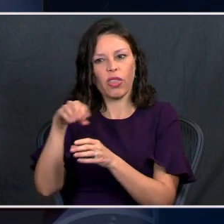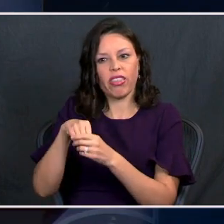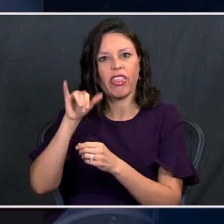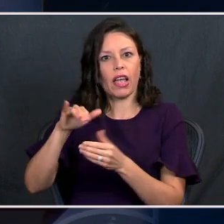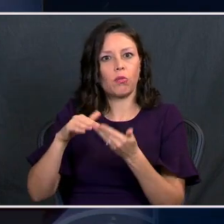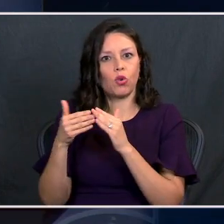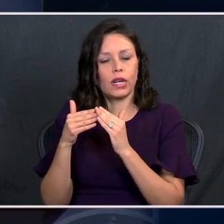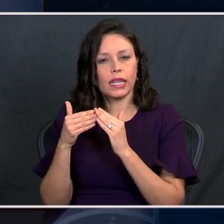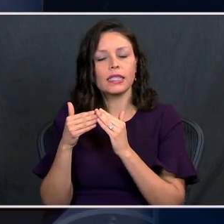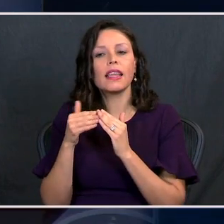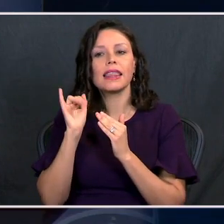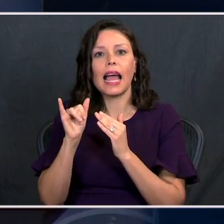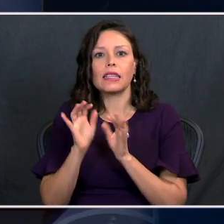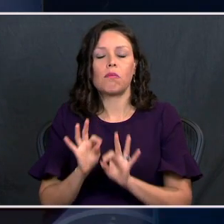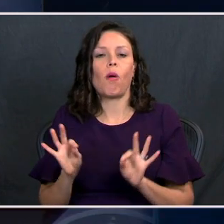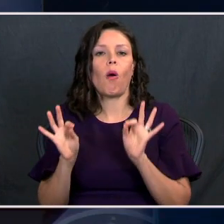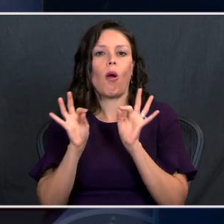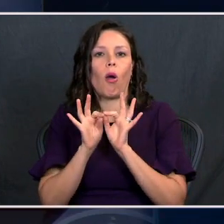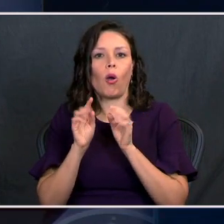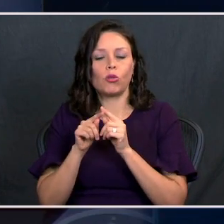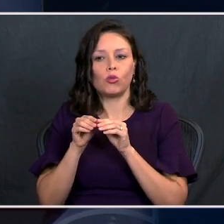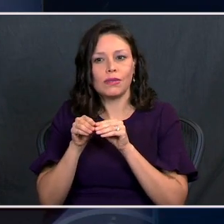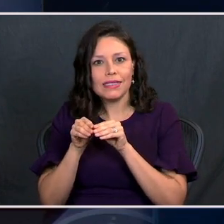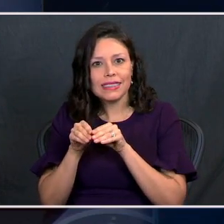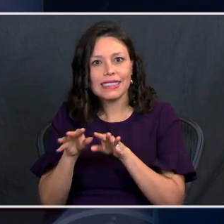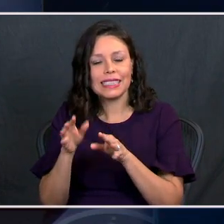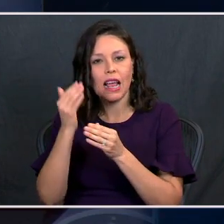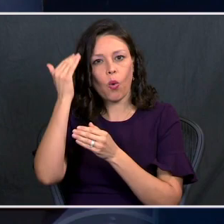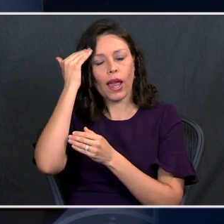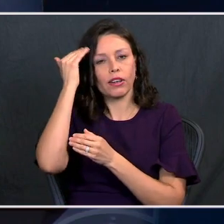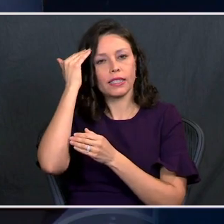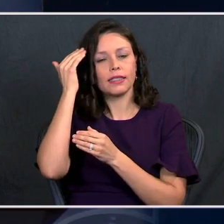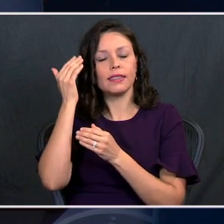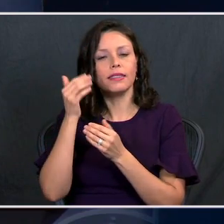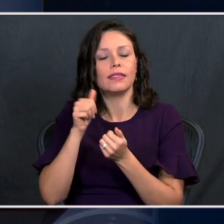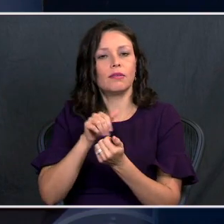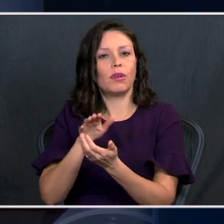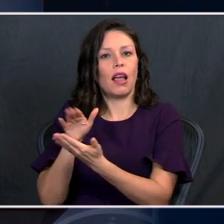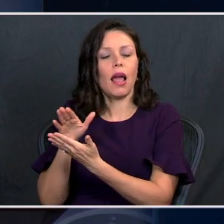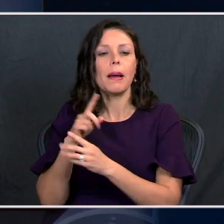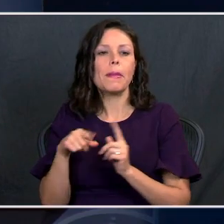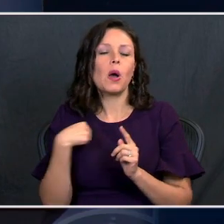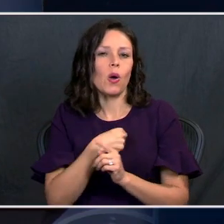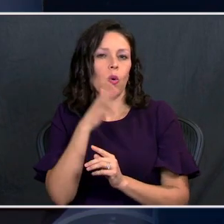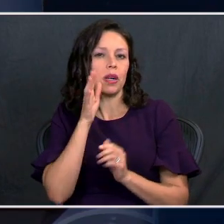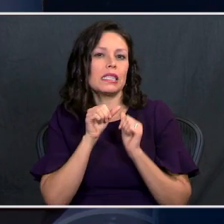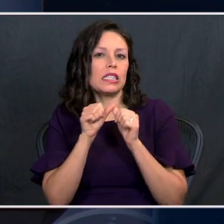we found to be a key -- a key, effective approach to that. But we will continue to be working on that,